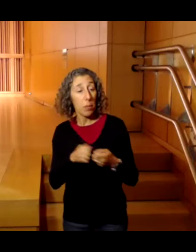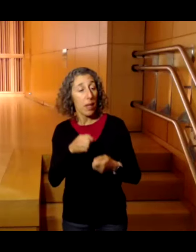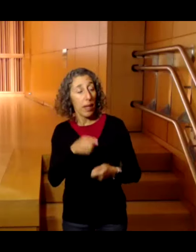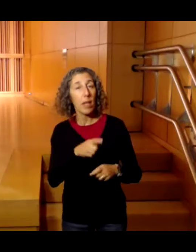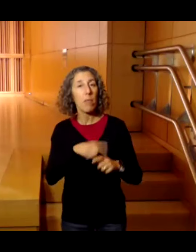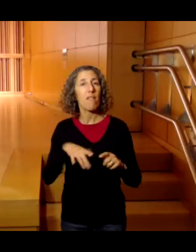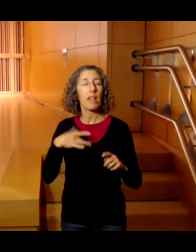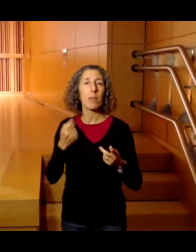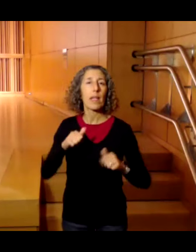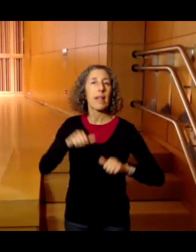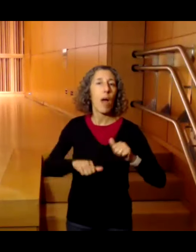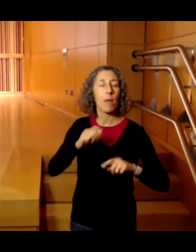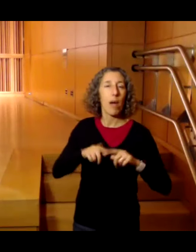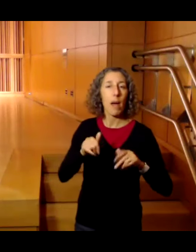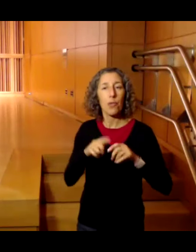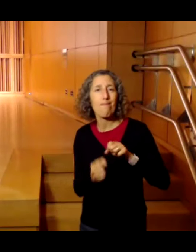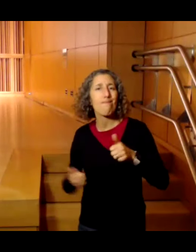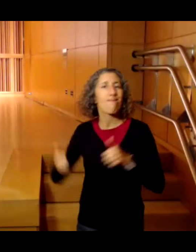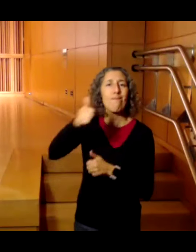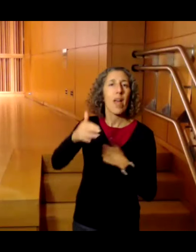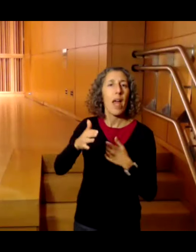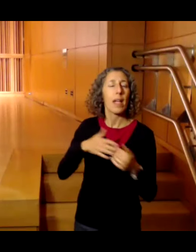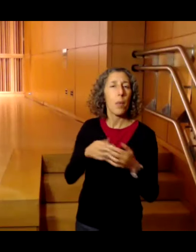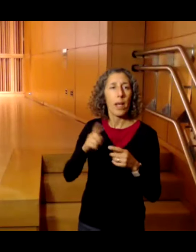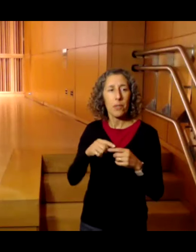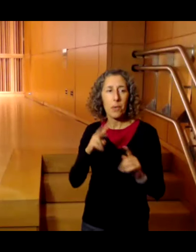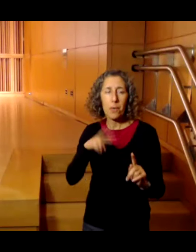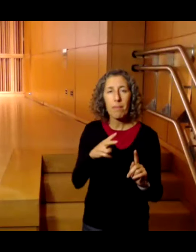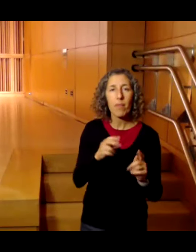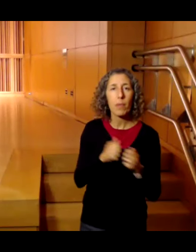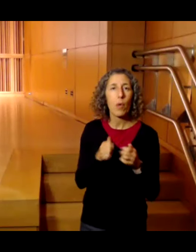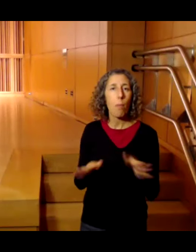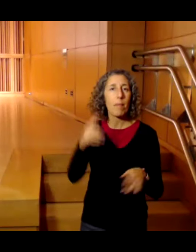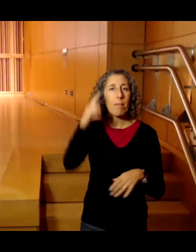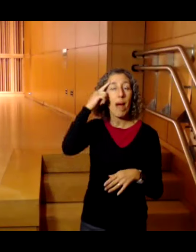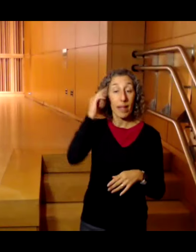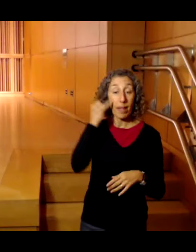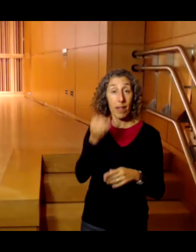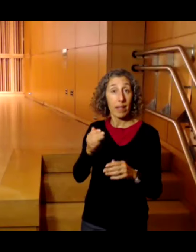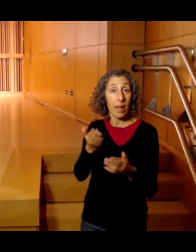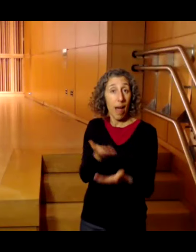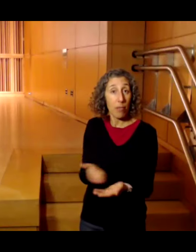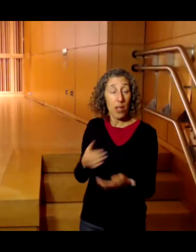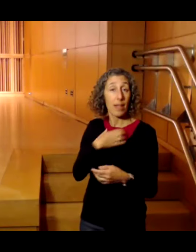blinkered visions. And what if the object of desire is a white man in this story?